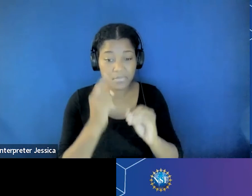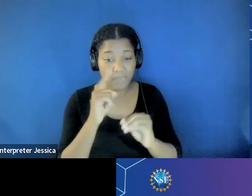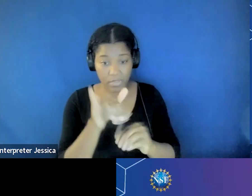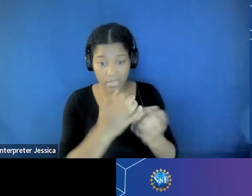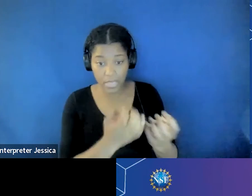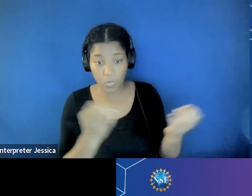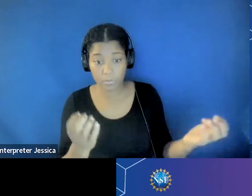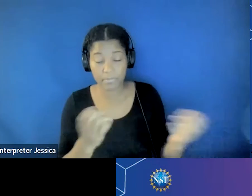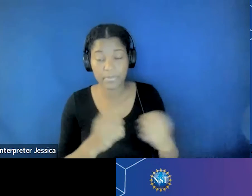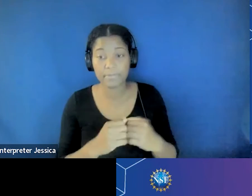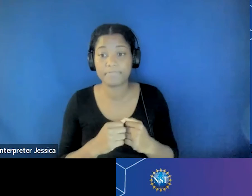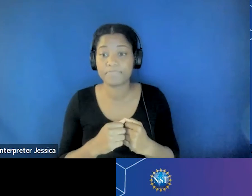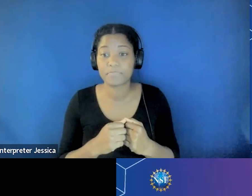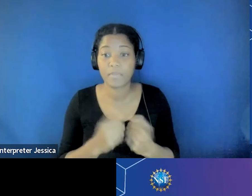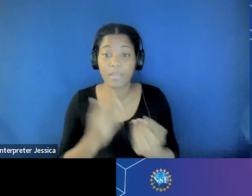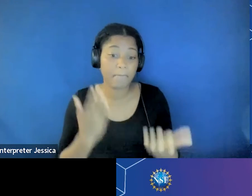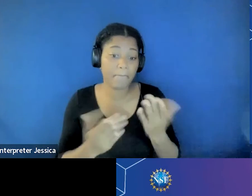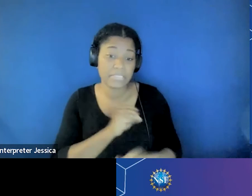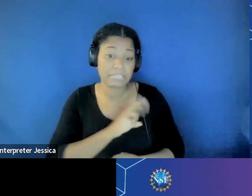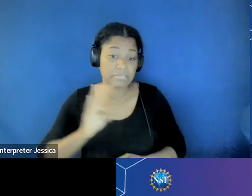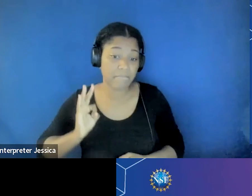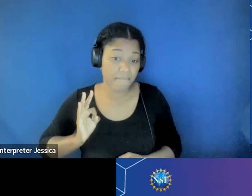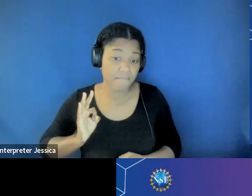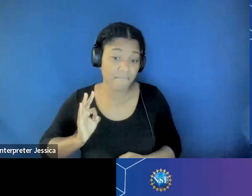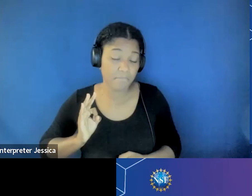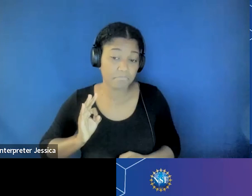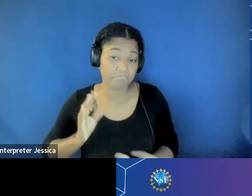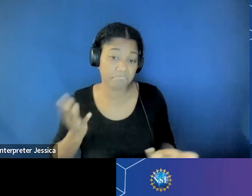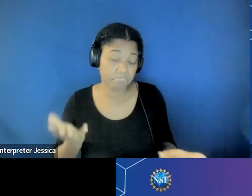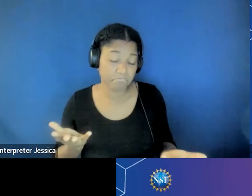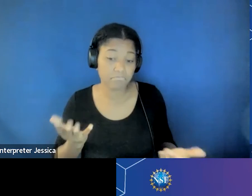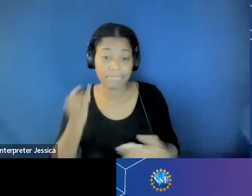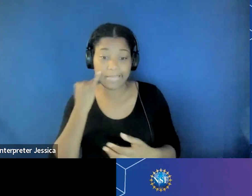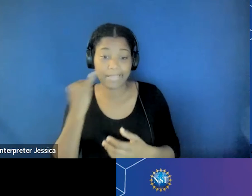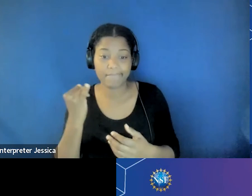It may even be a faculty member if in fact it's a primarily undergraduate institution